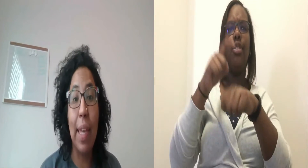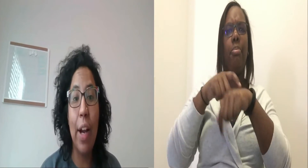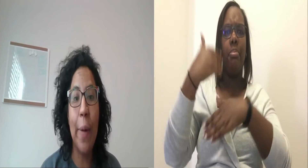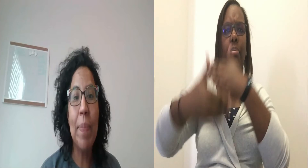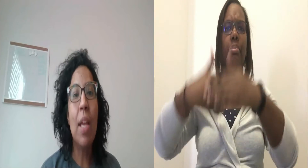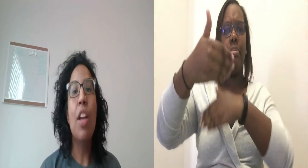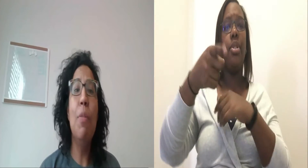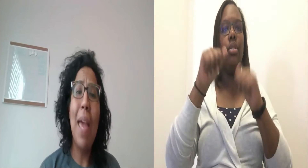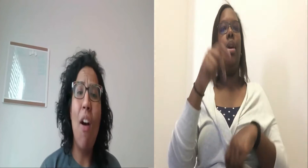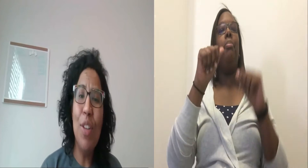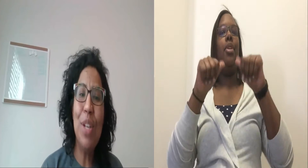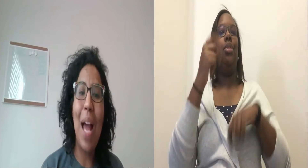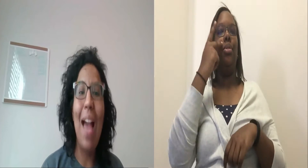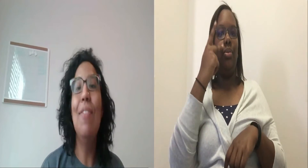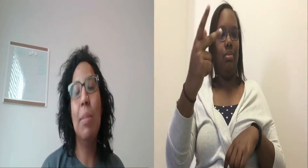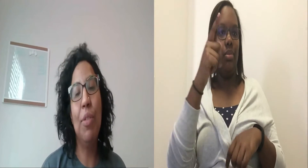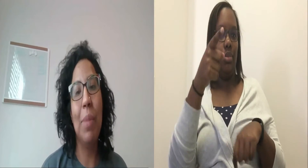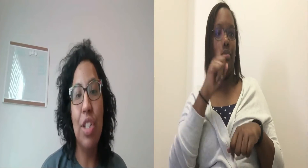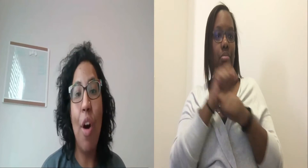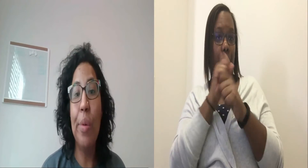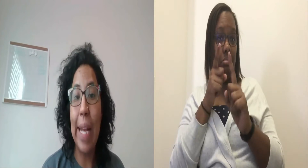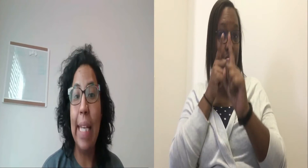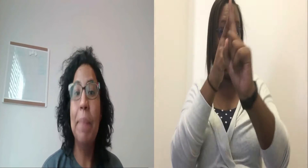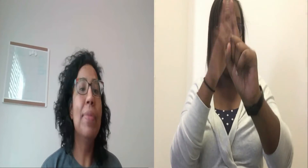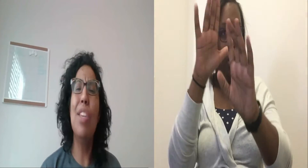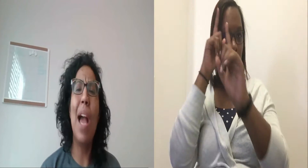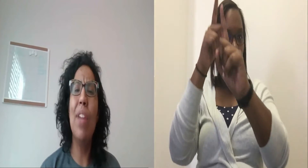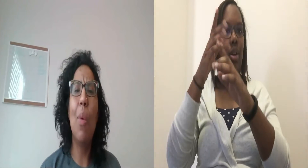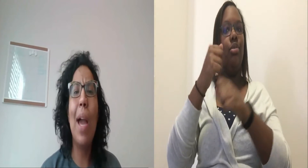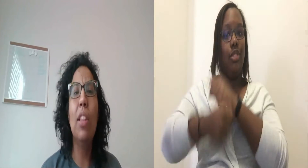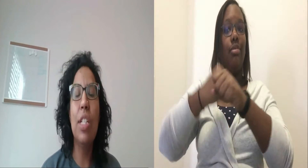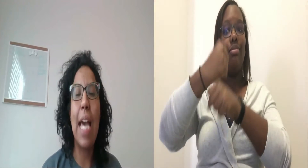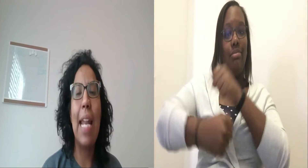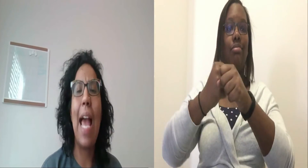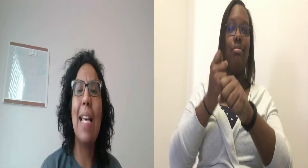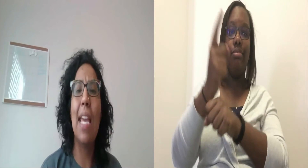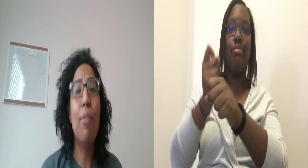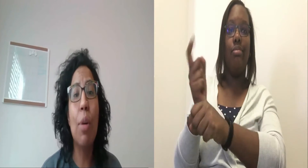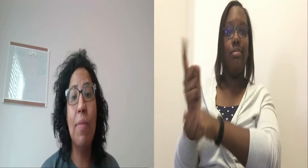year you may also have some information already that you haven't quite looked at as a form of